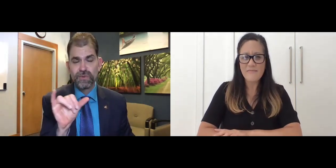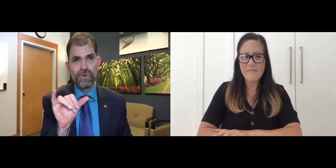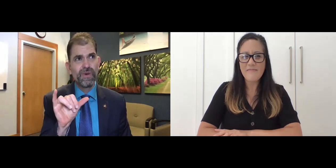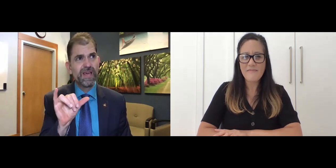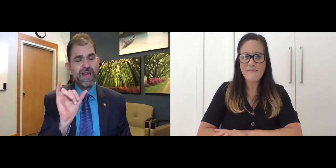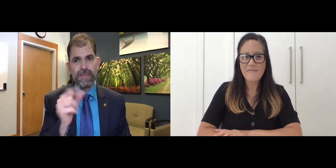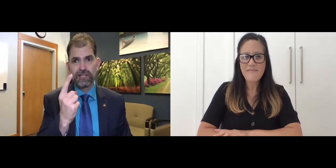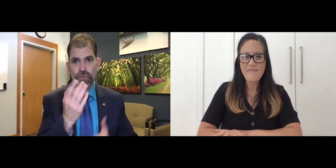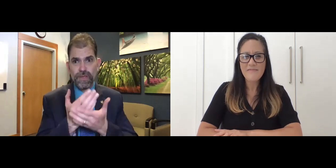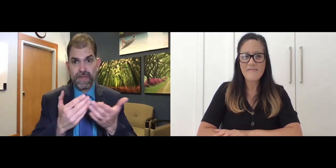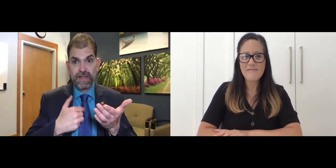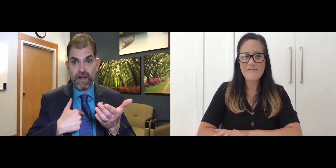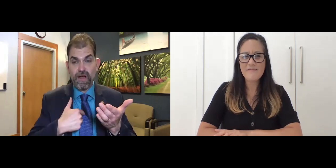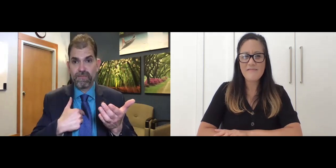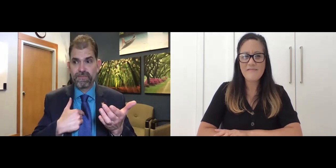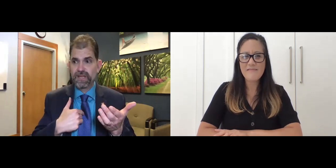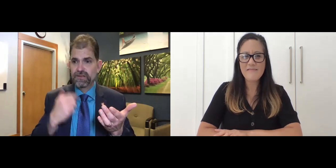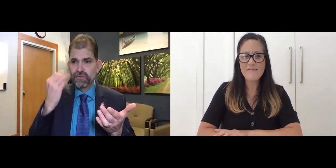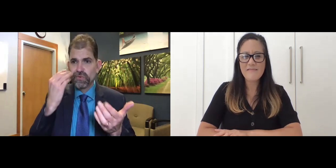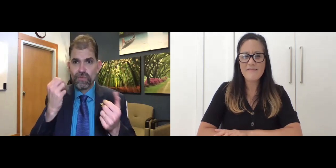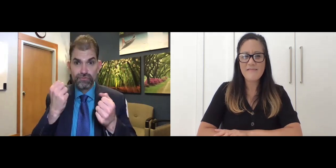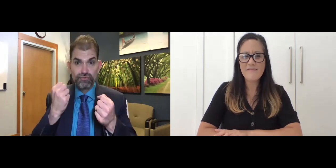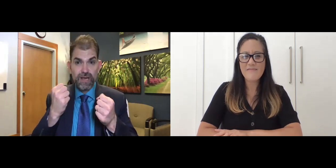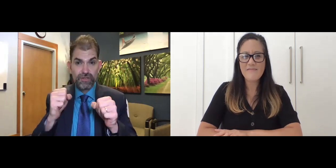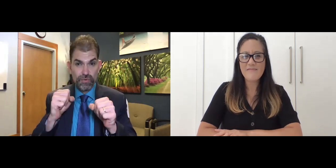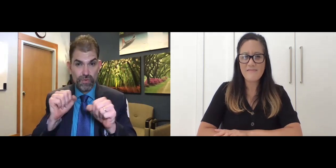That's a great question and that's something that